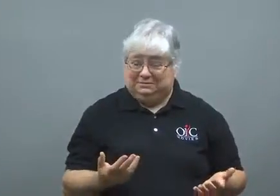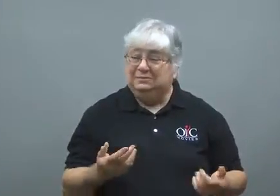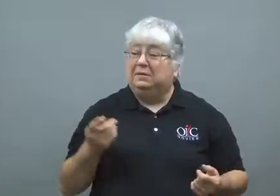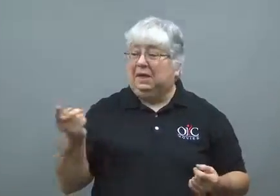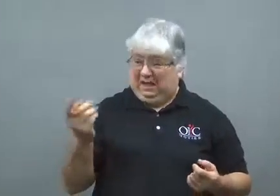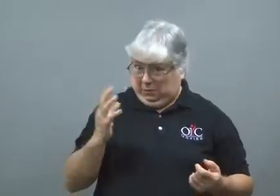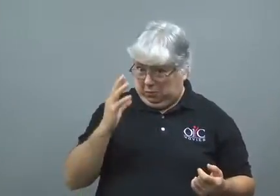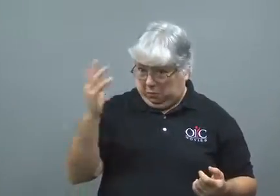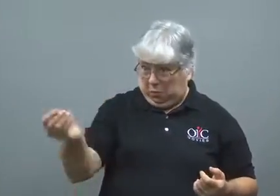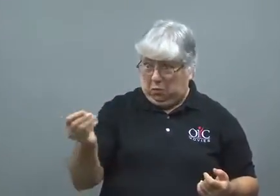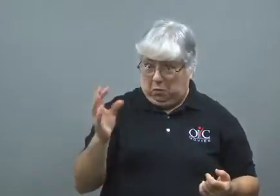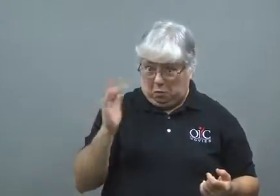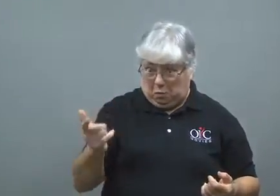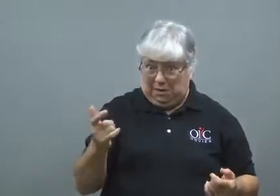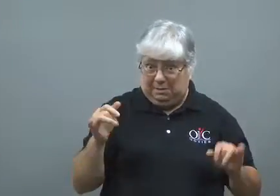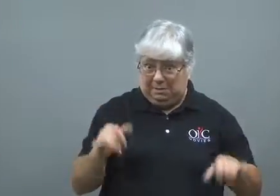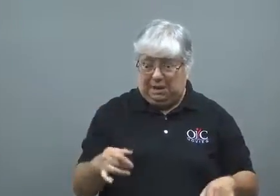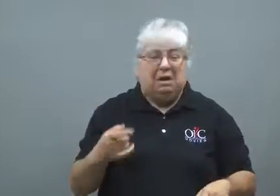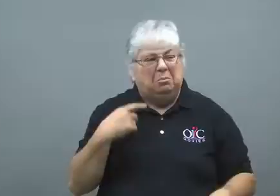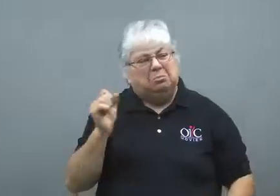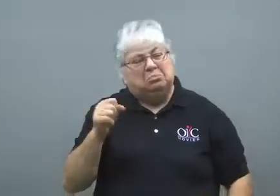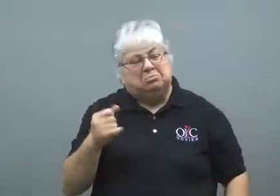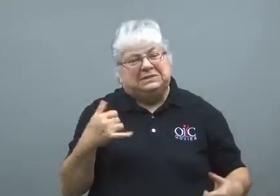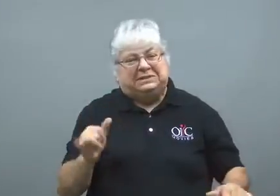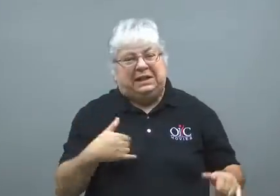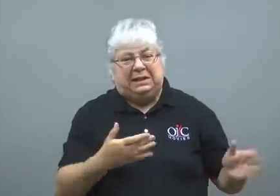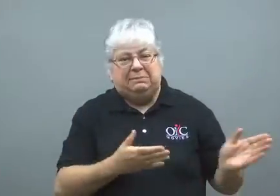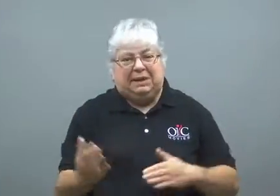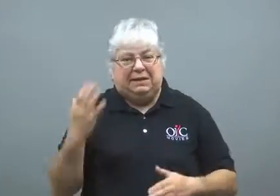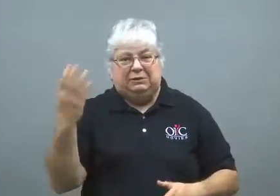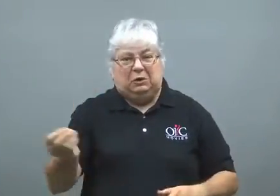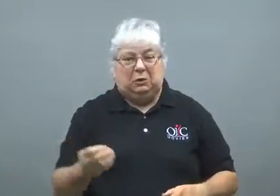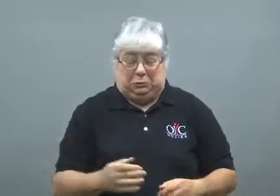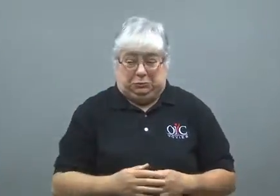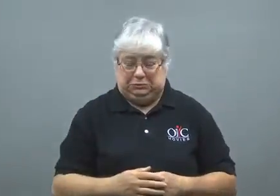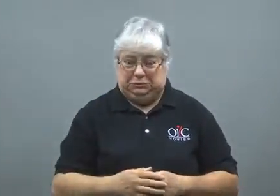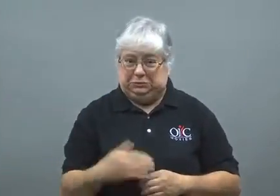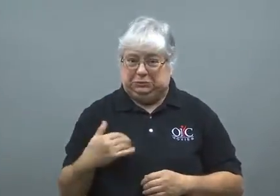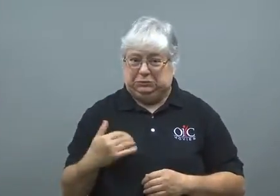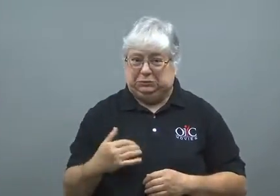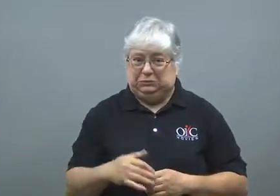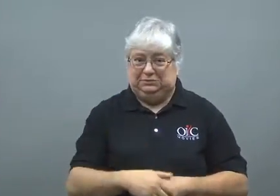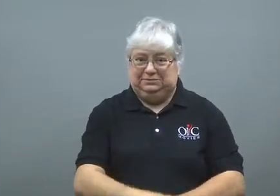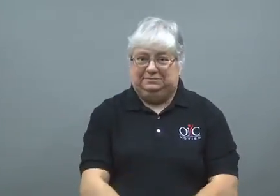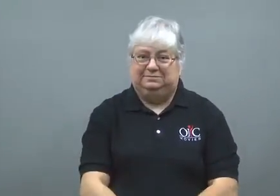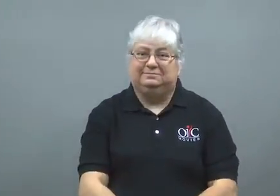When asked if he still planned on going, he said yes. Oooh.